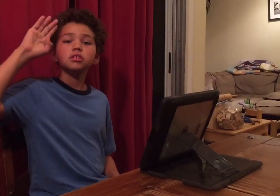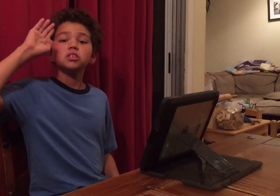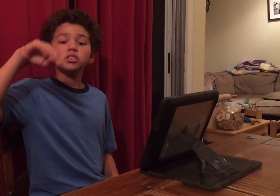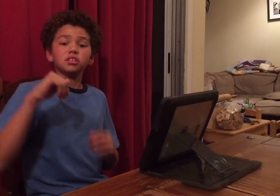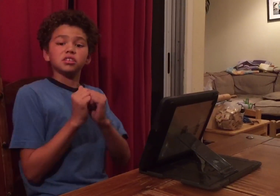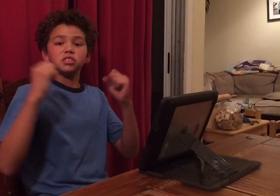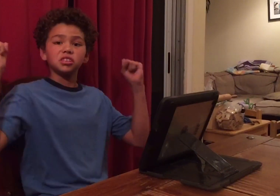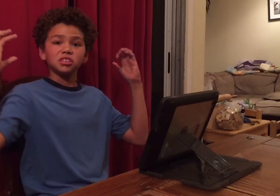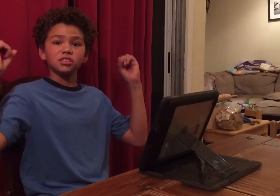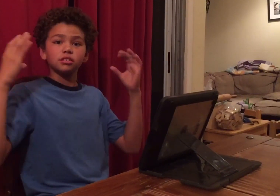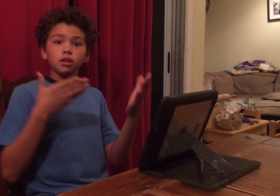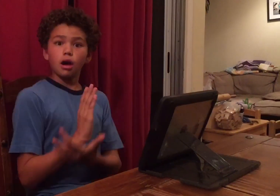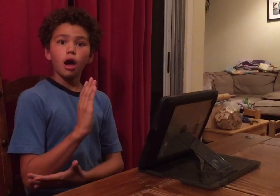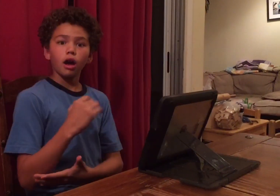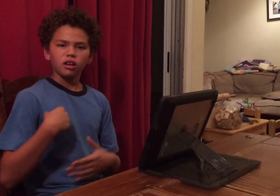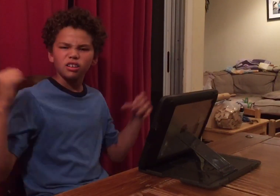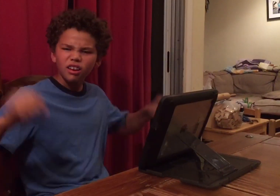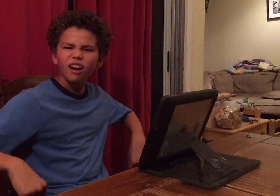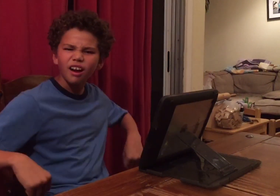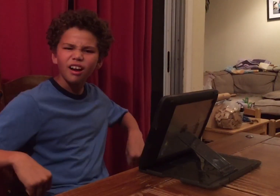Did you know? With sign language rights, I can!